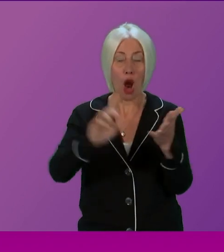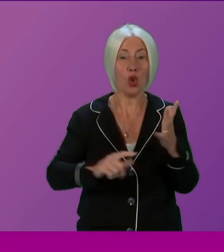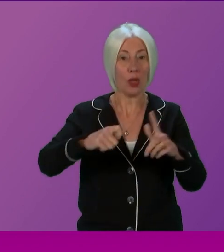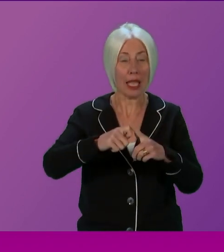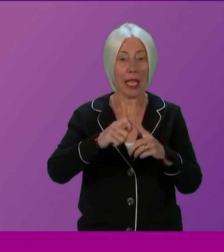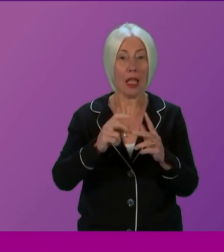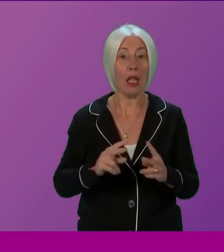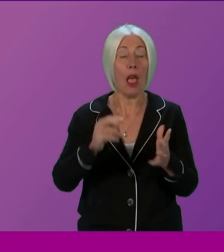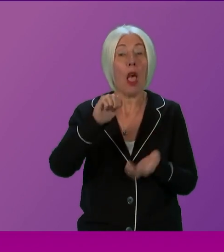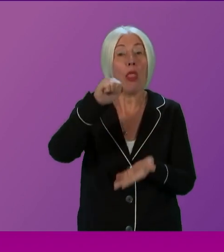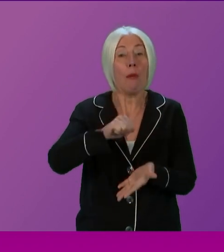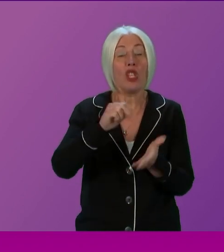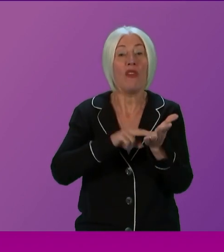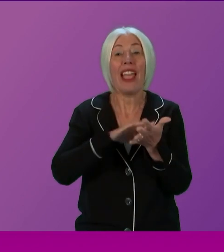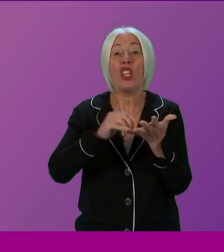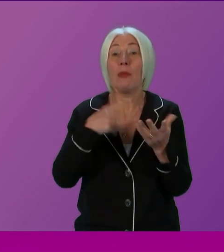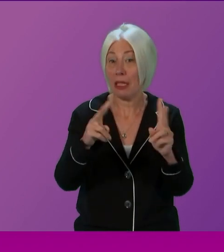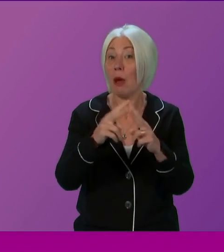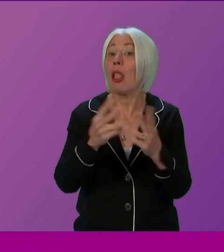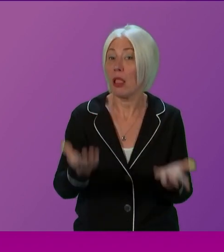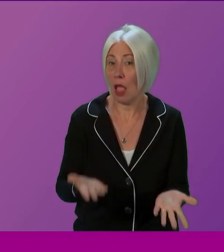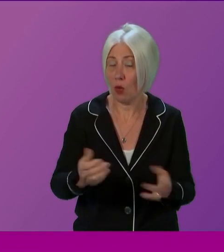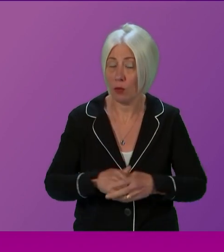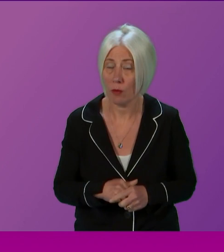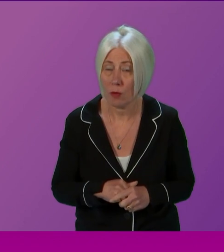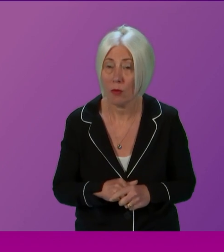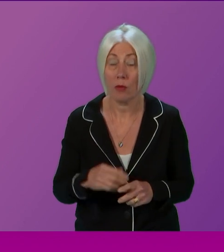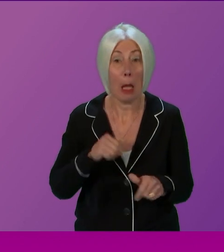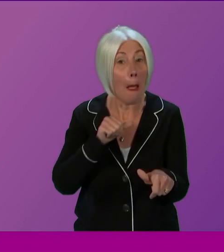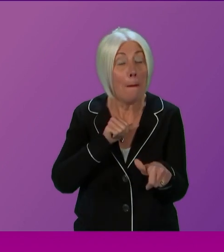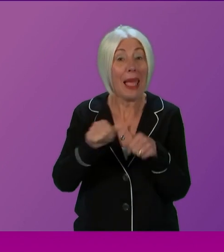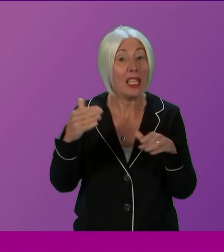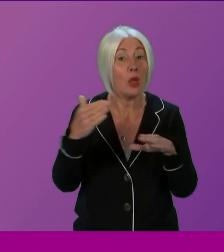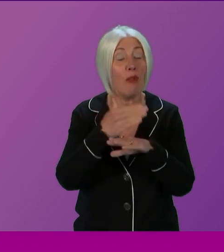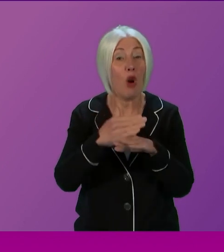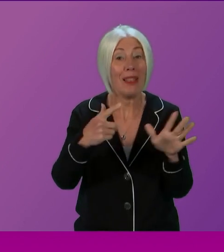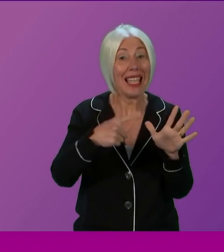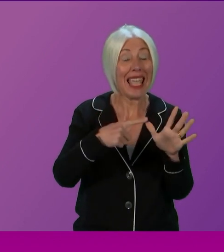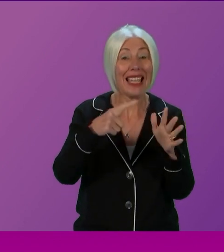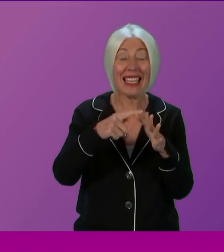the NHS budget. We have seen the best-performing accident and emergency departments anywhere in the